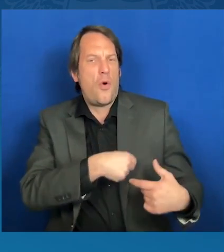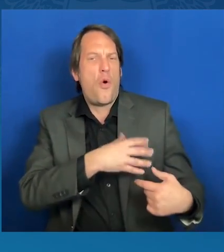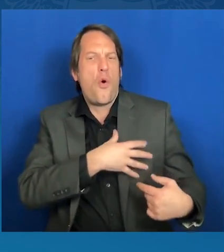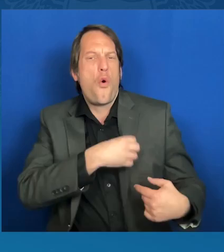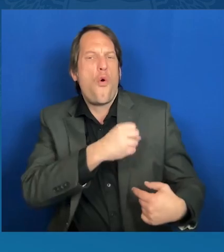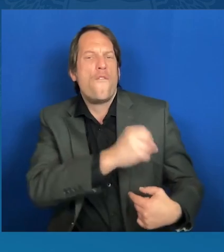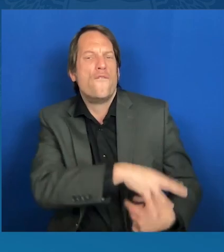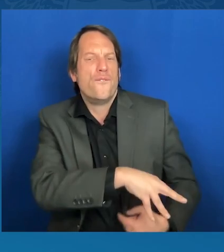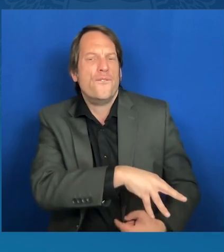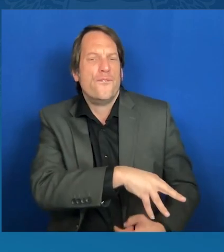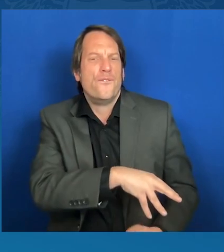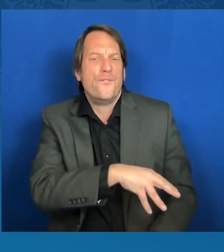Okay.